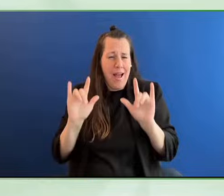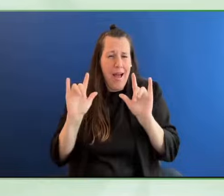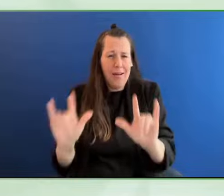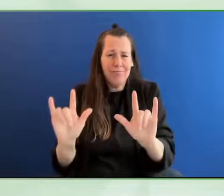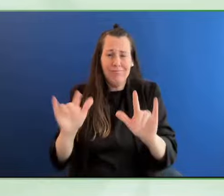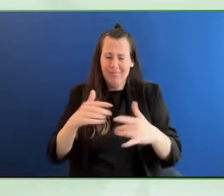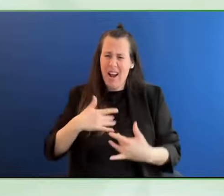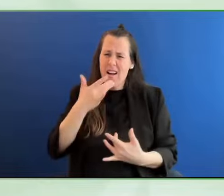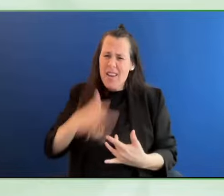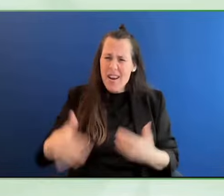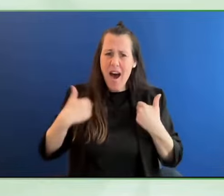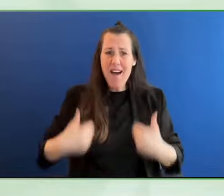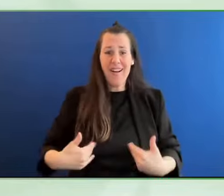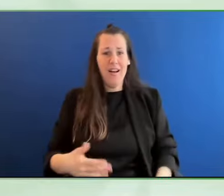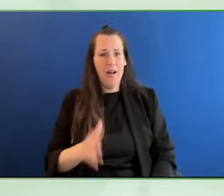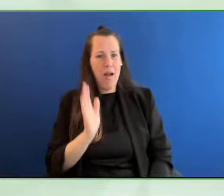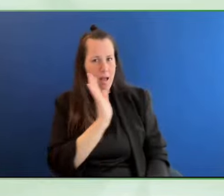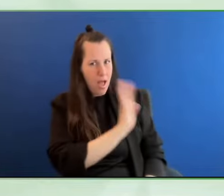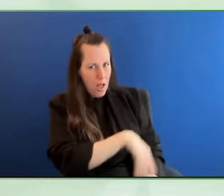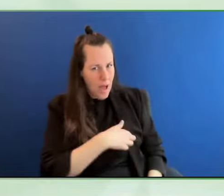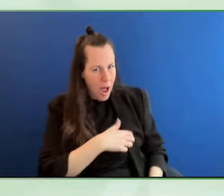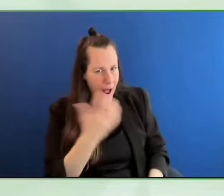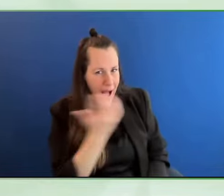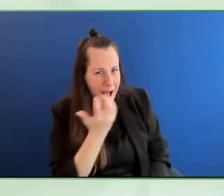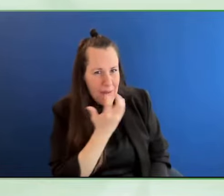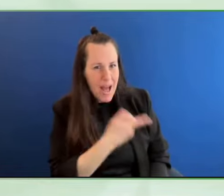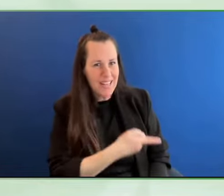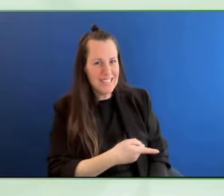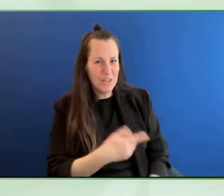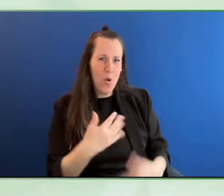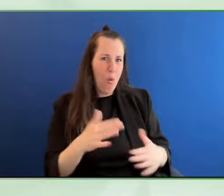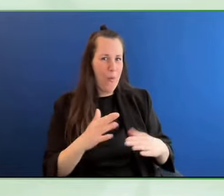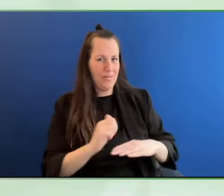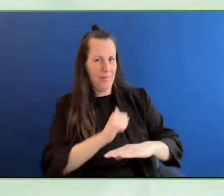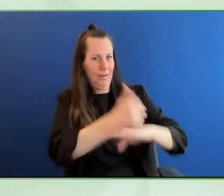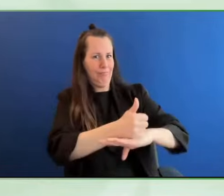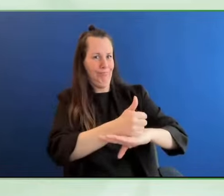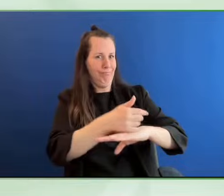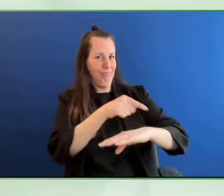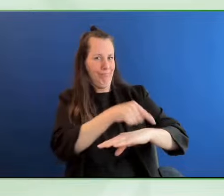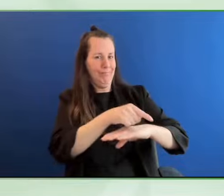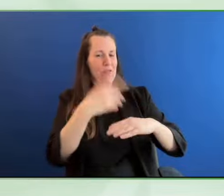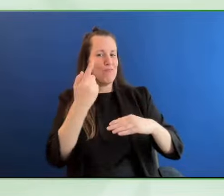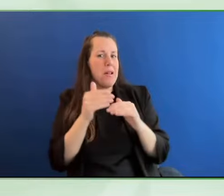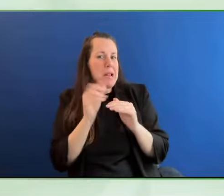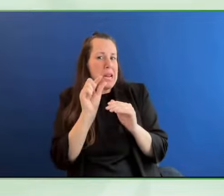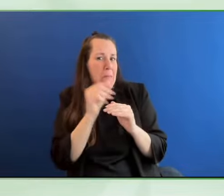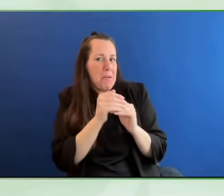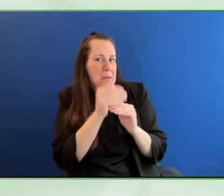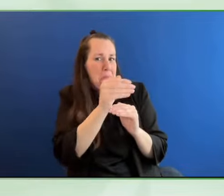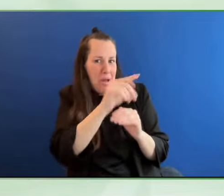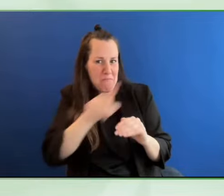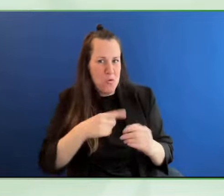In your words, I would like to you to define that and talk about why skills based employment is the way forward.